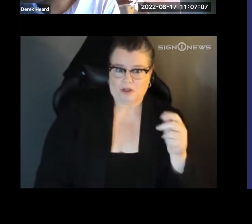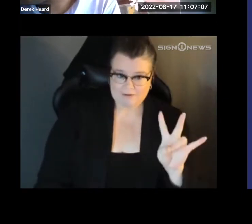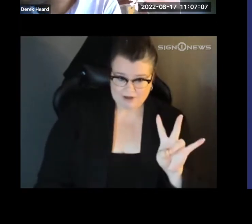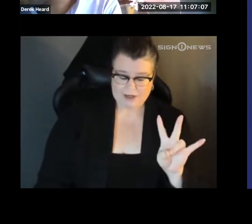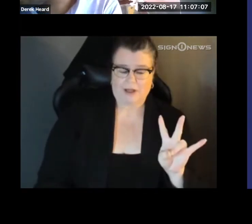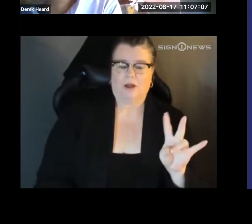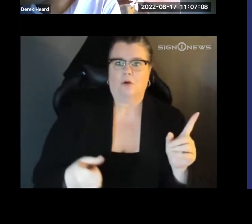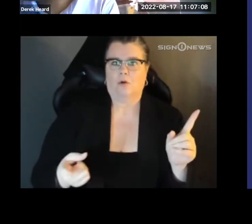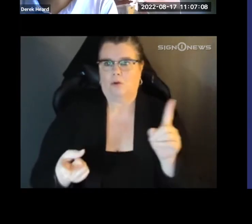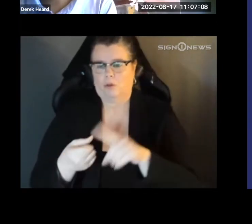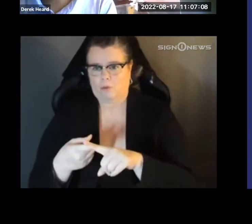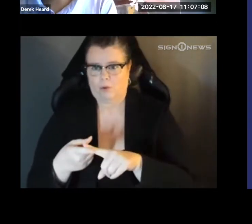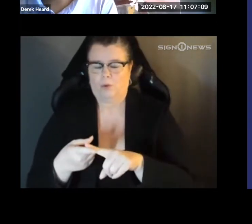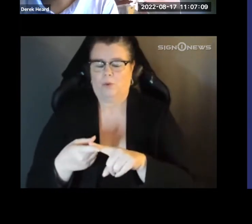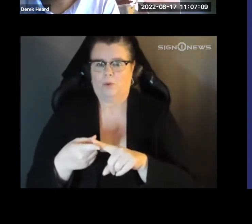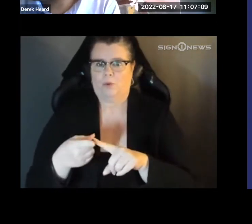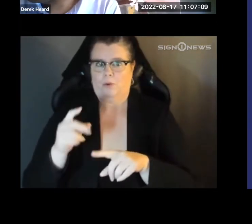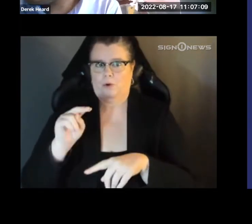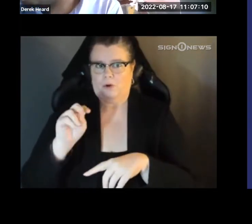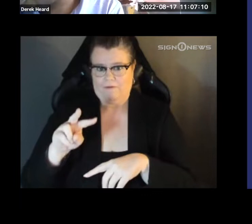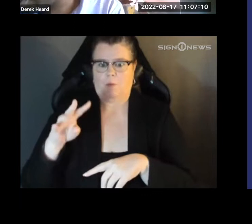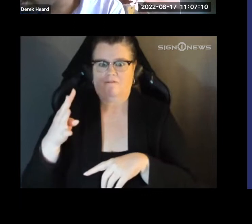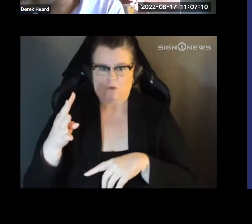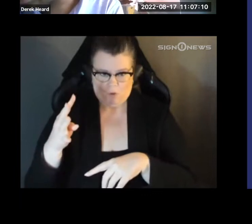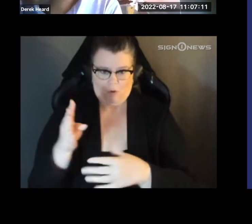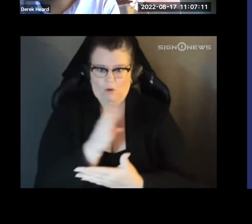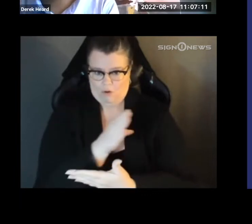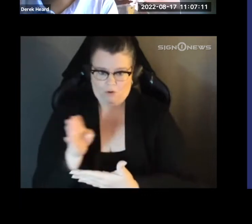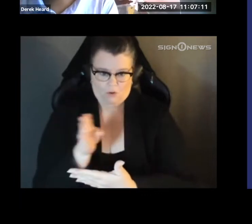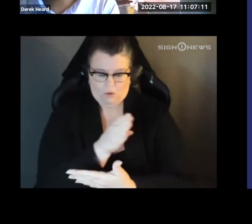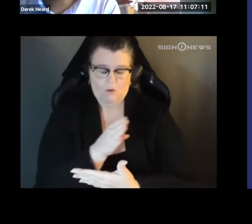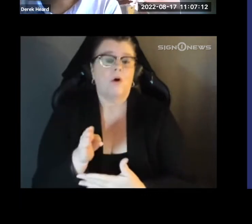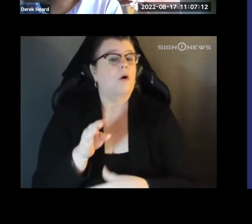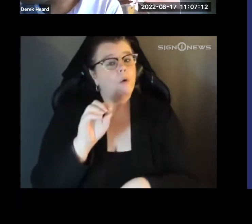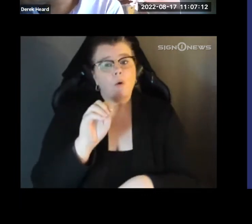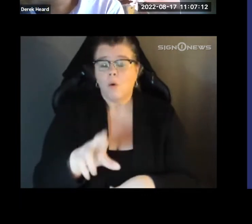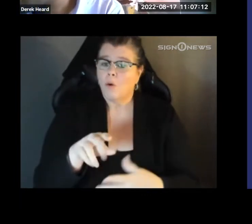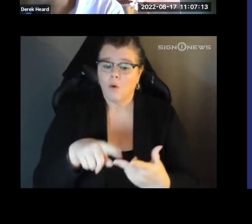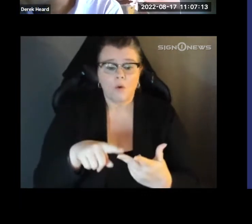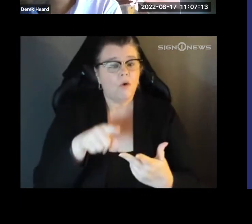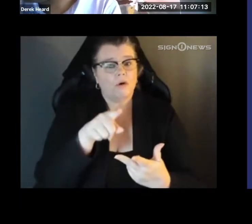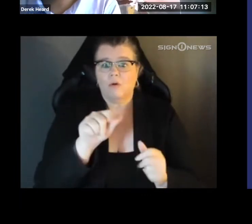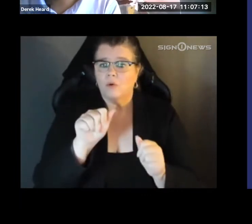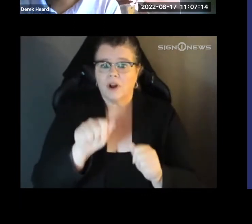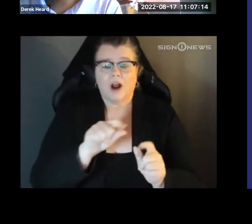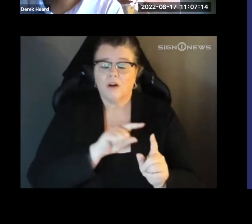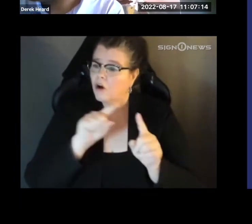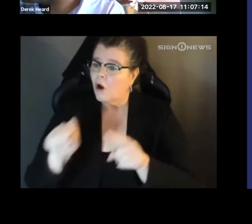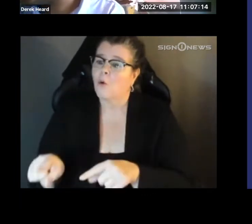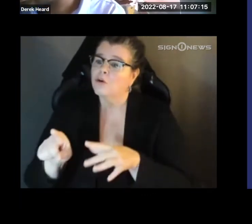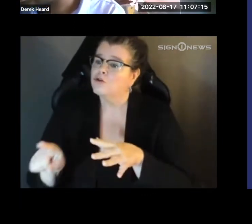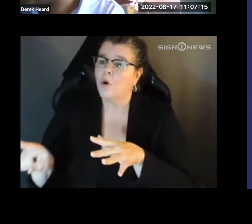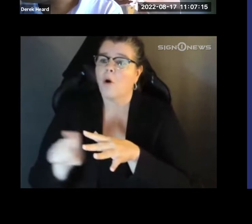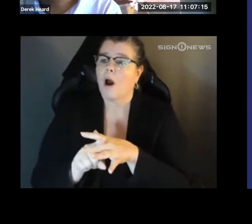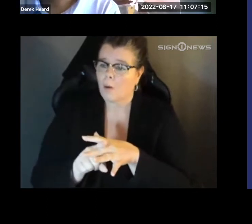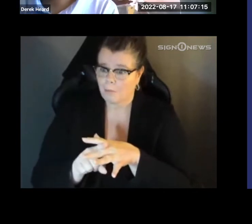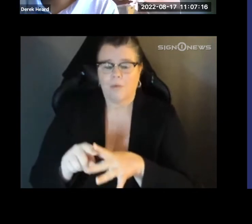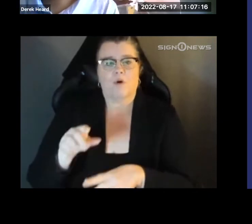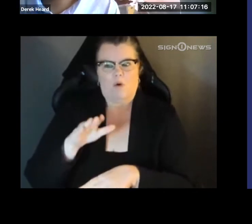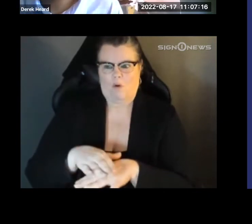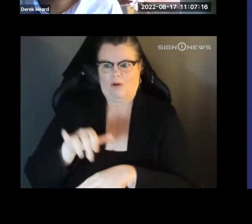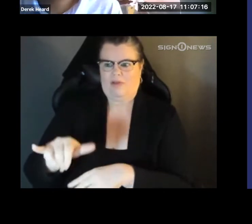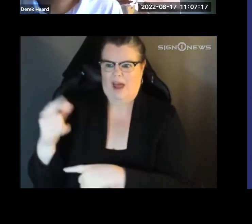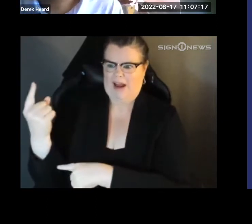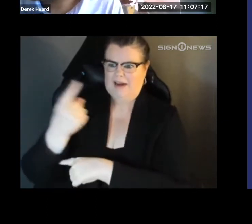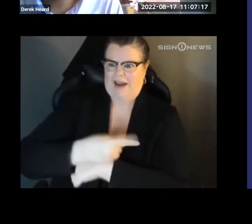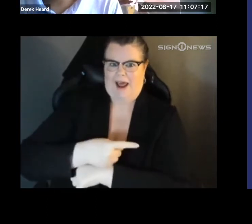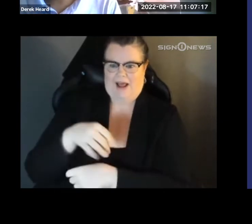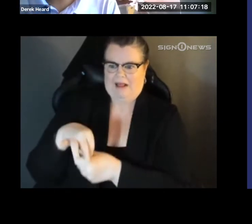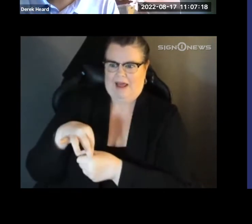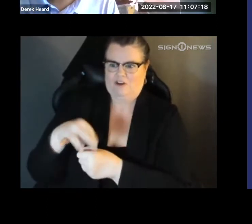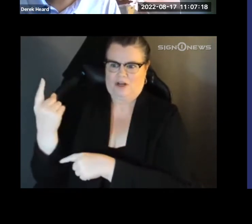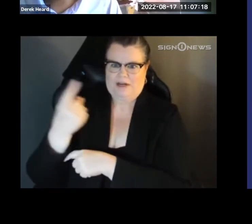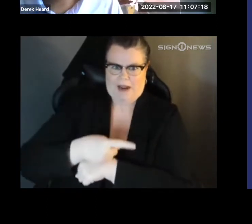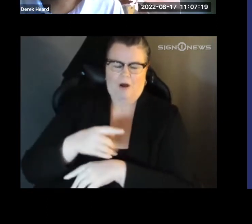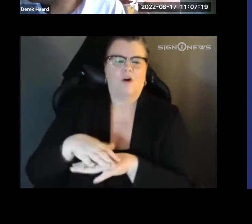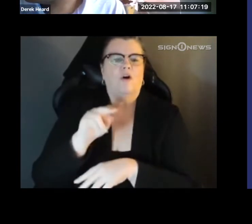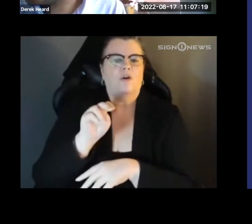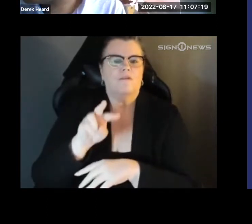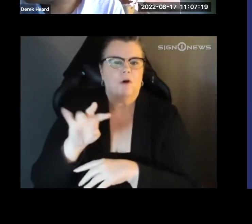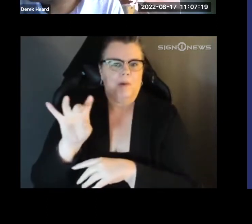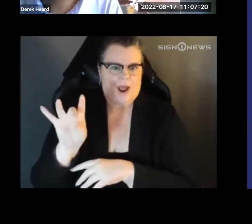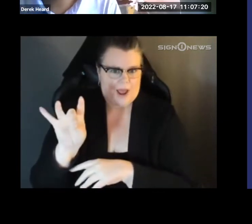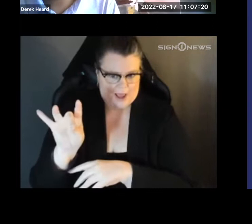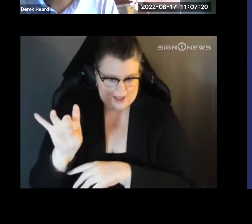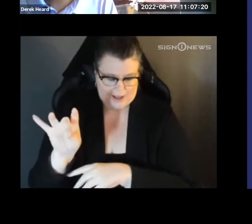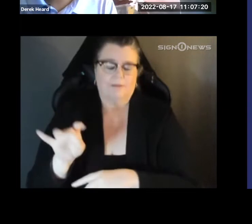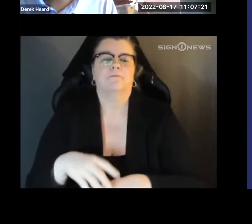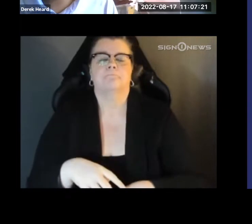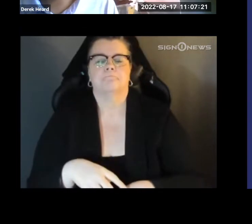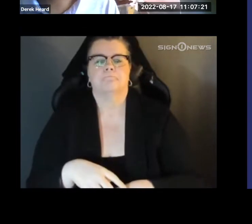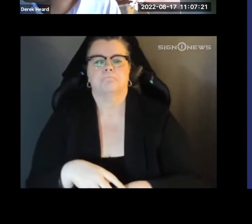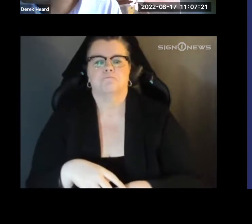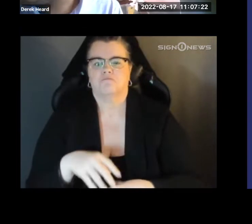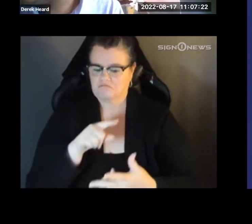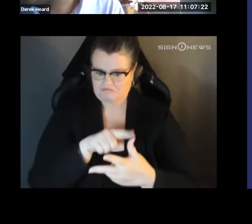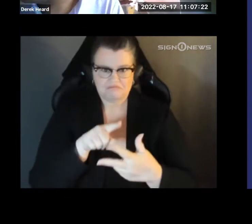November 4. or you can show up to vote on Election Day November 8th as long as you get out involved